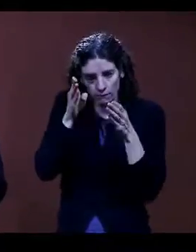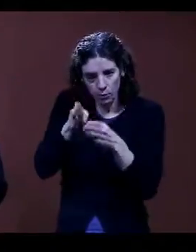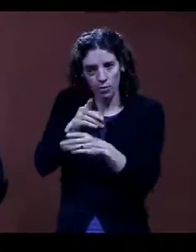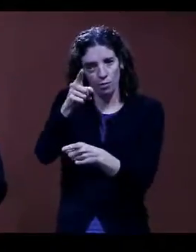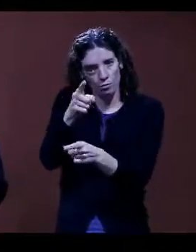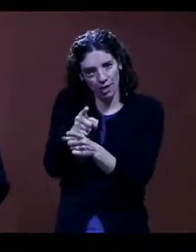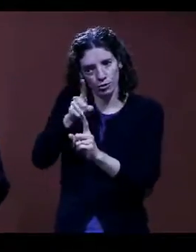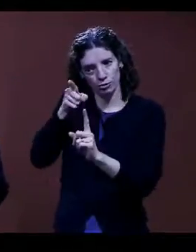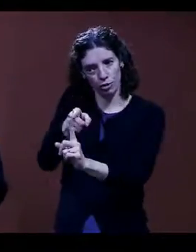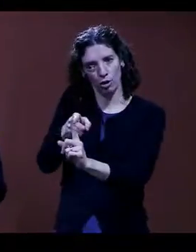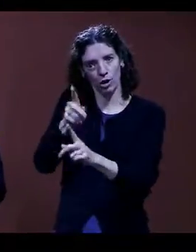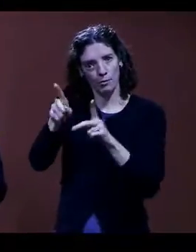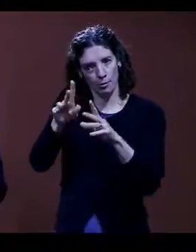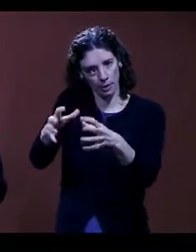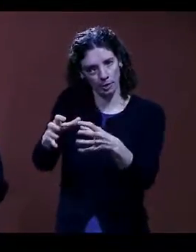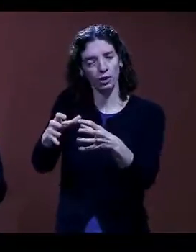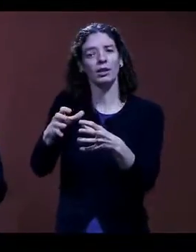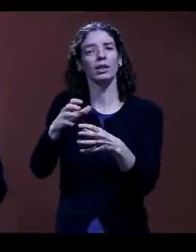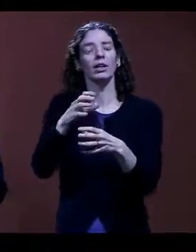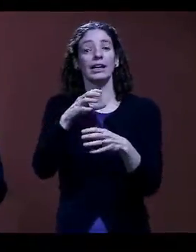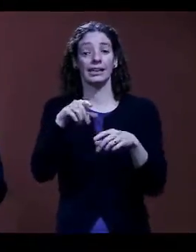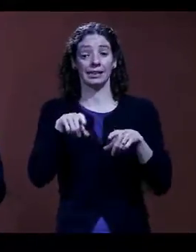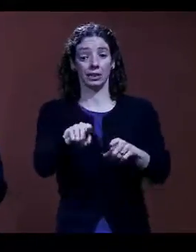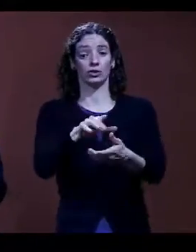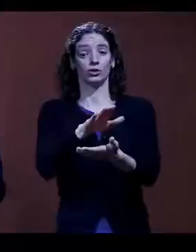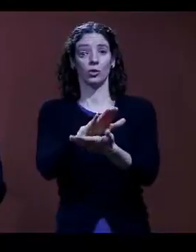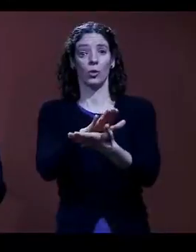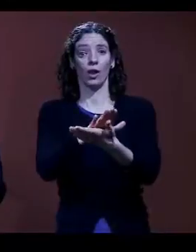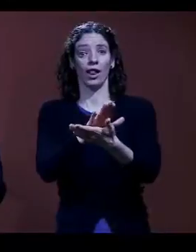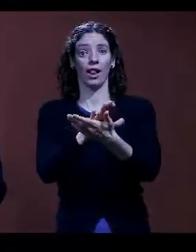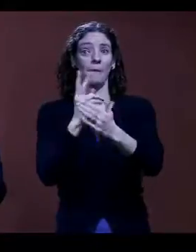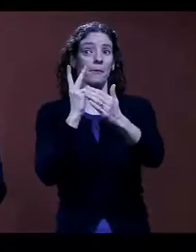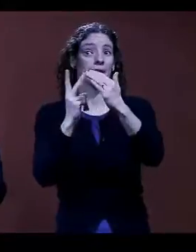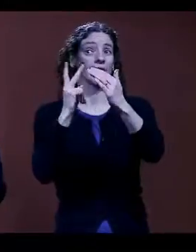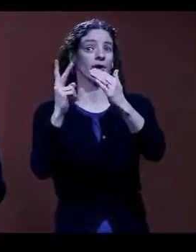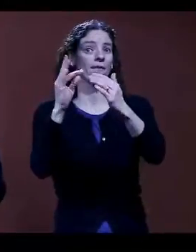implementing those in-school predictors of post-school success - these are programs